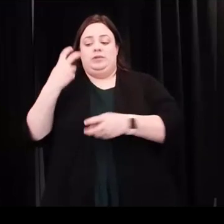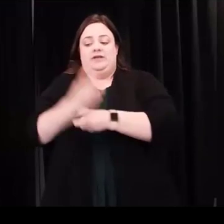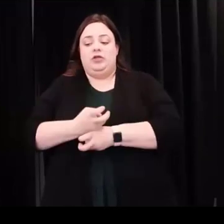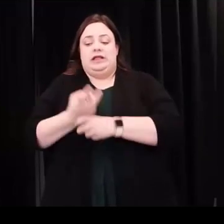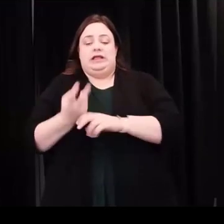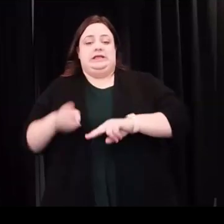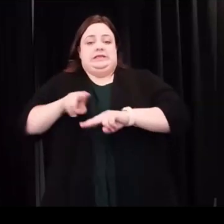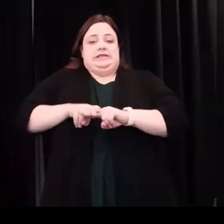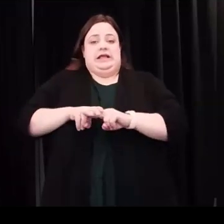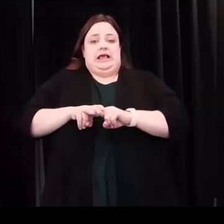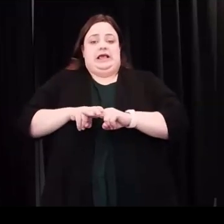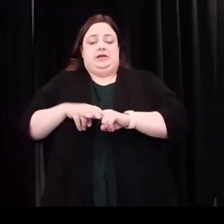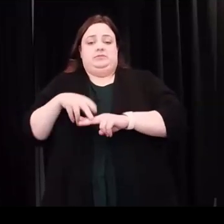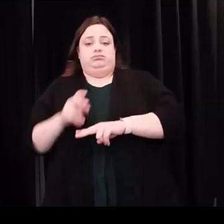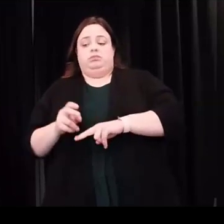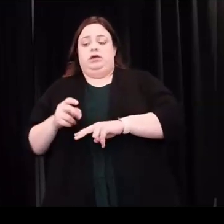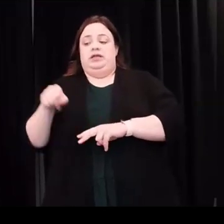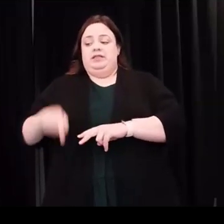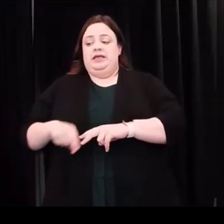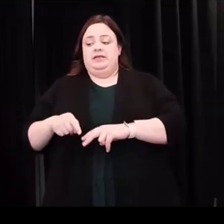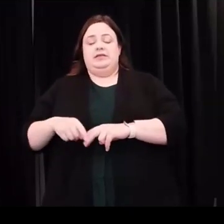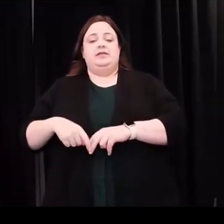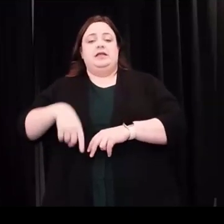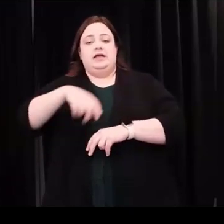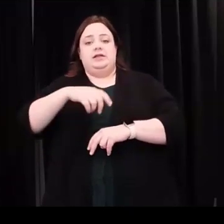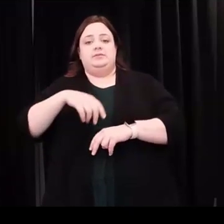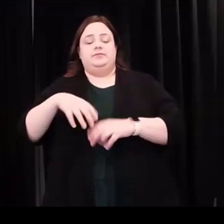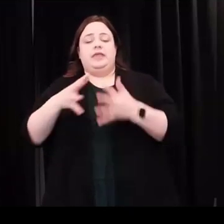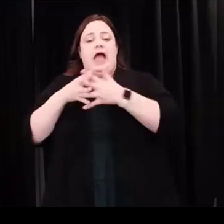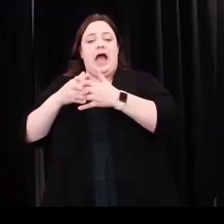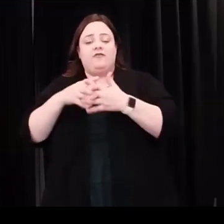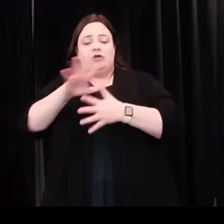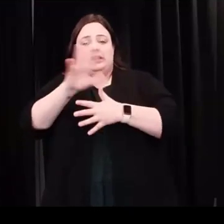difficult. This is an African-American young woman holding a peacock fan with